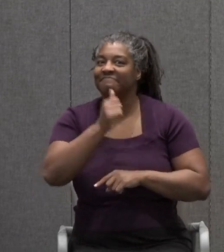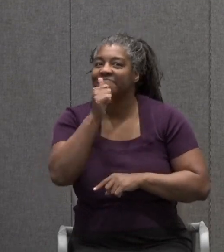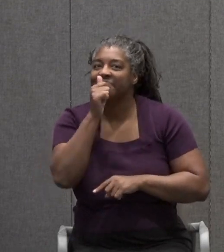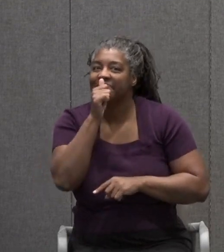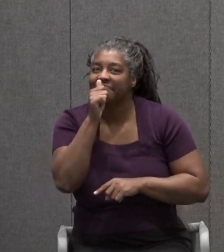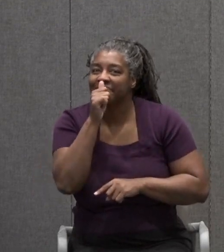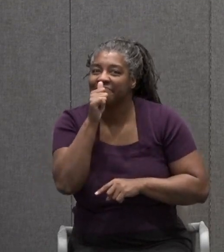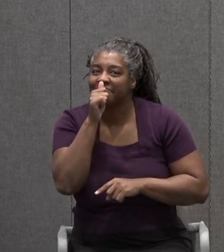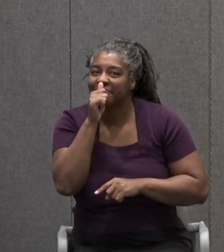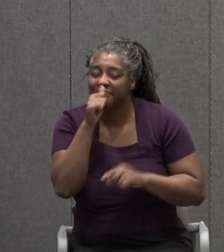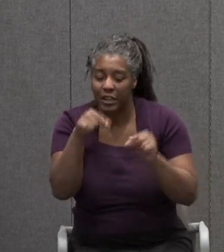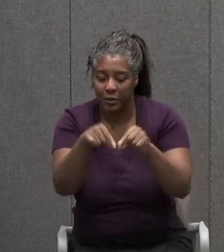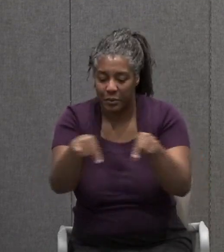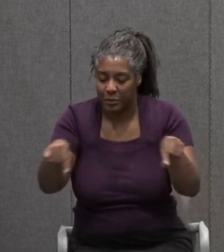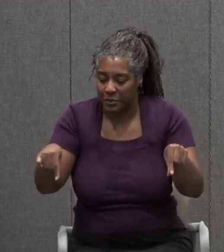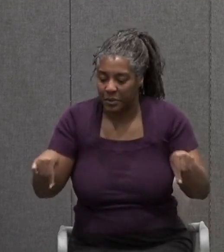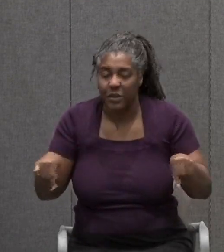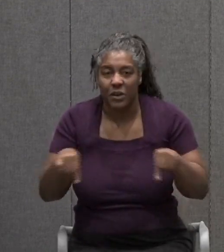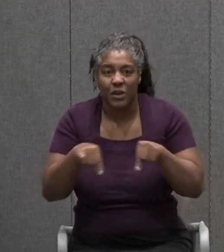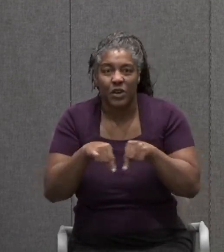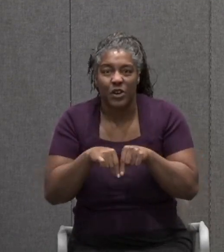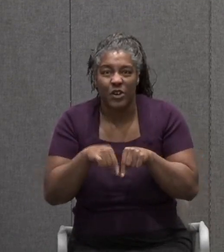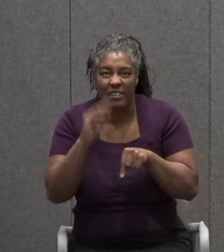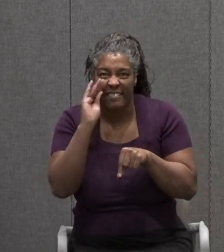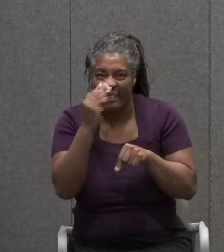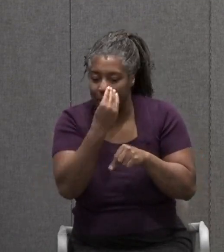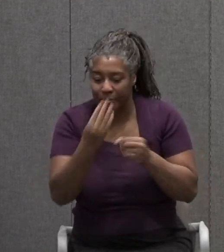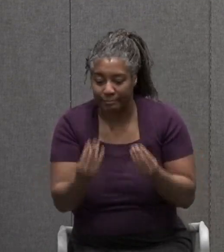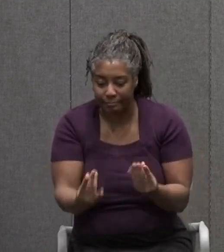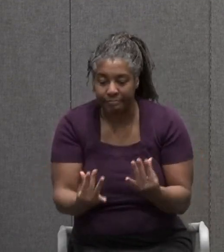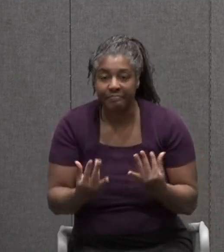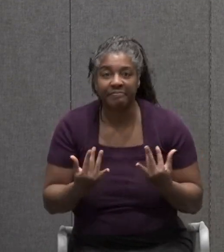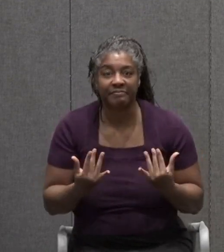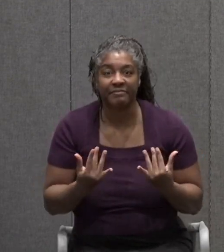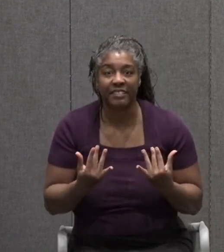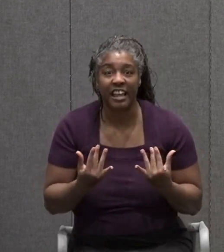You wanna make it really extra special, because this is where you're gonna come back